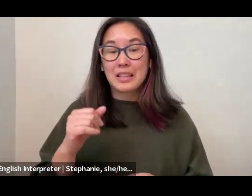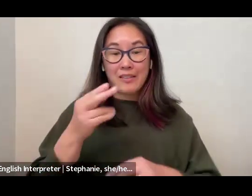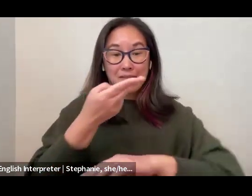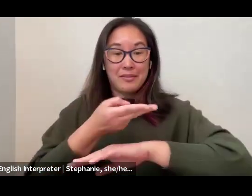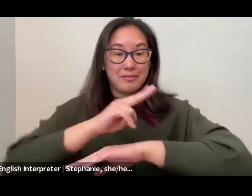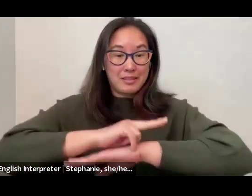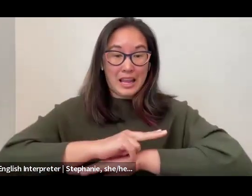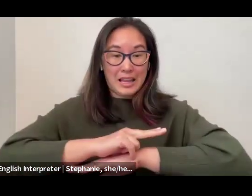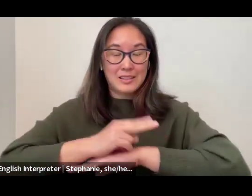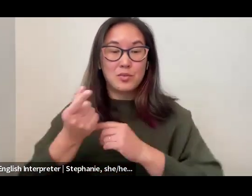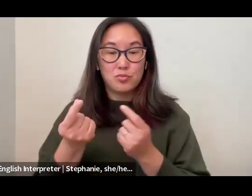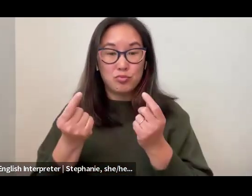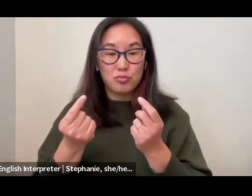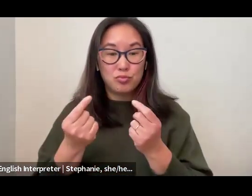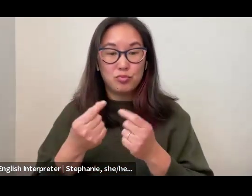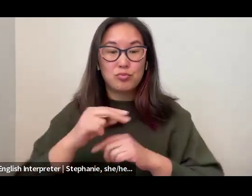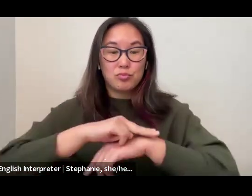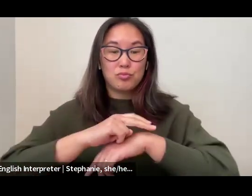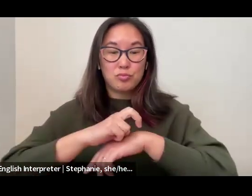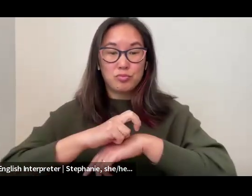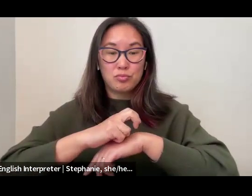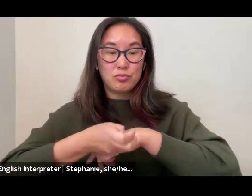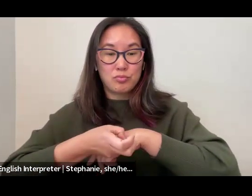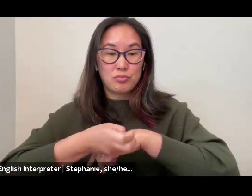So, knees together, and then you're going to let them fall to the left.